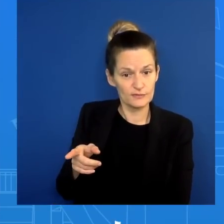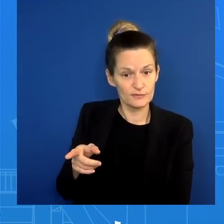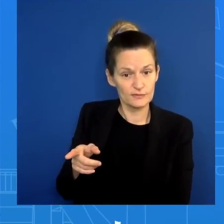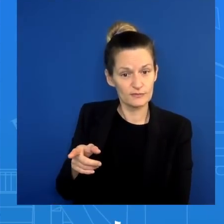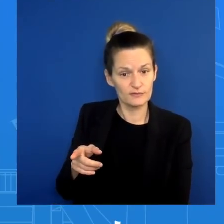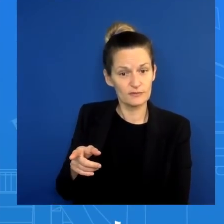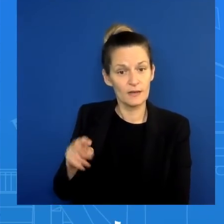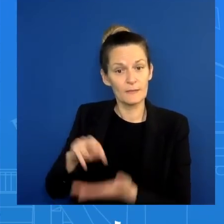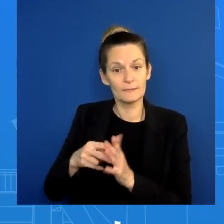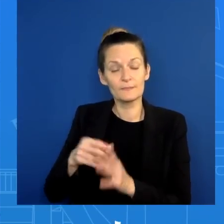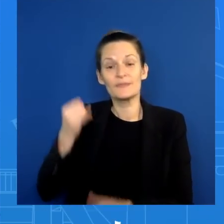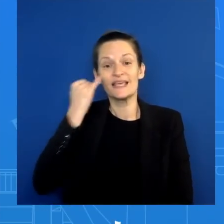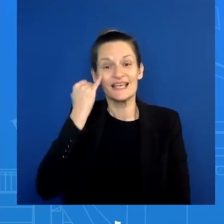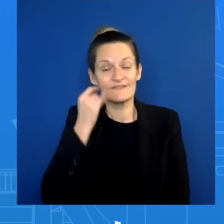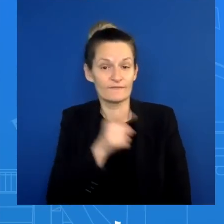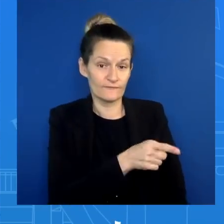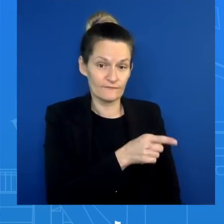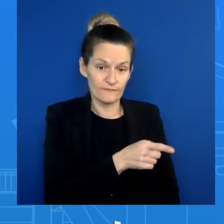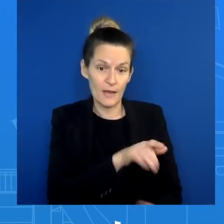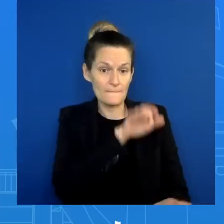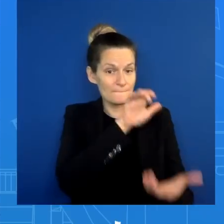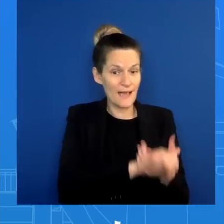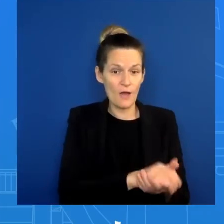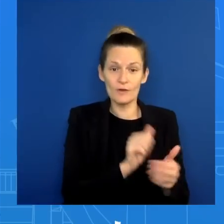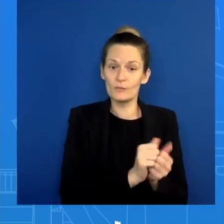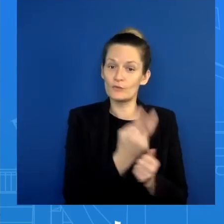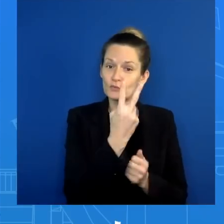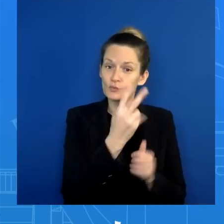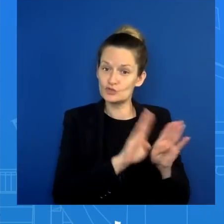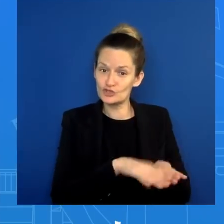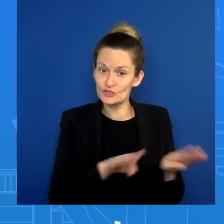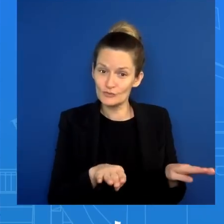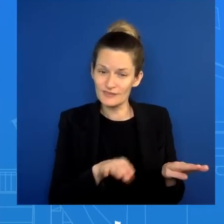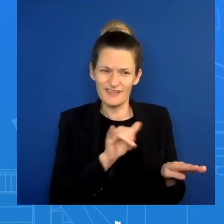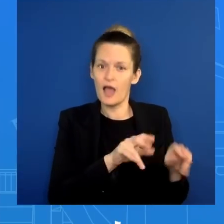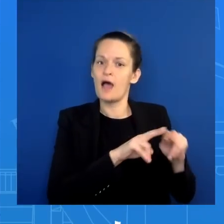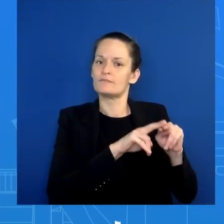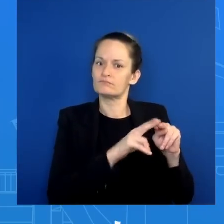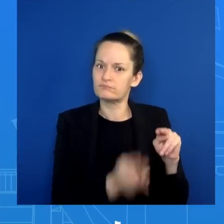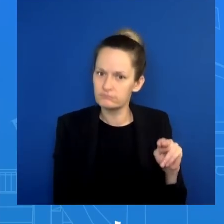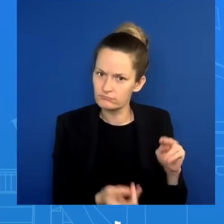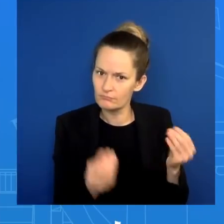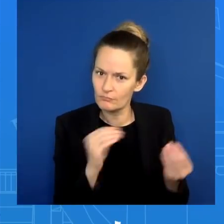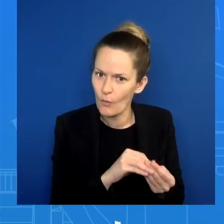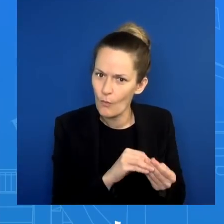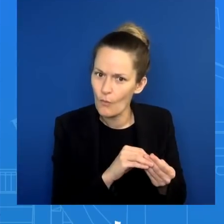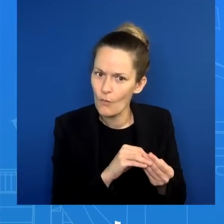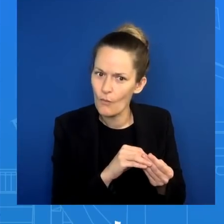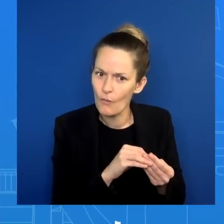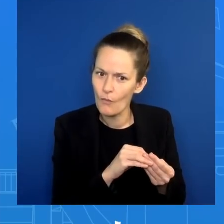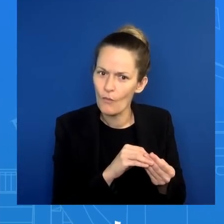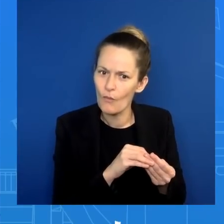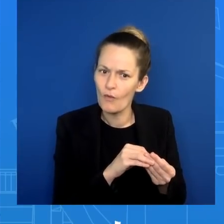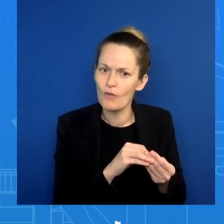compared to the $295 they pay. Now, that's an annual savings of more than 20 $800.